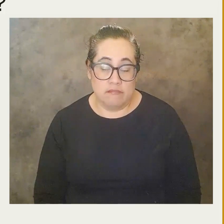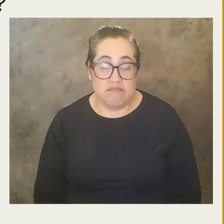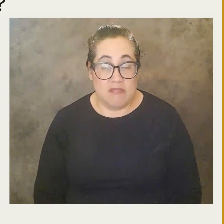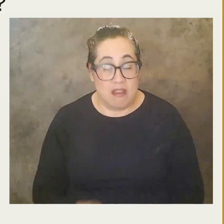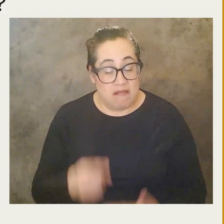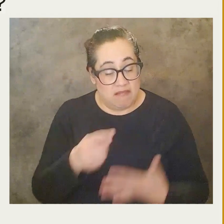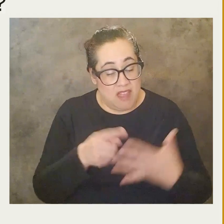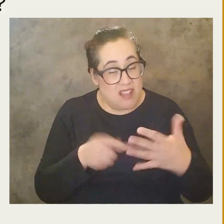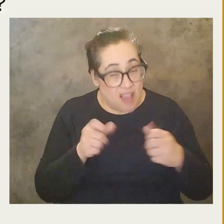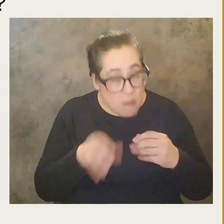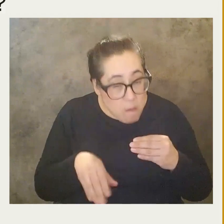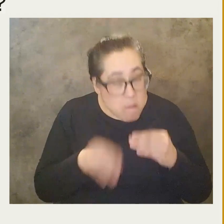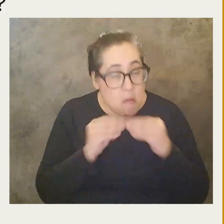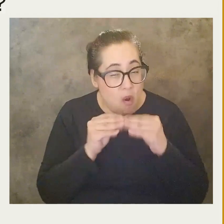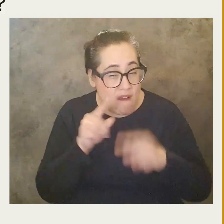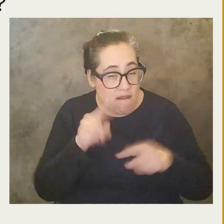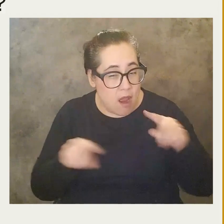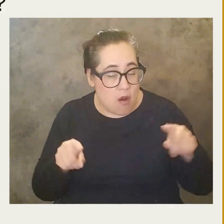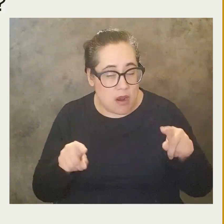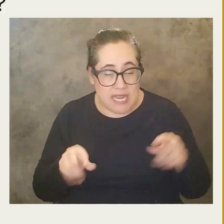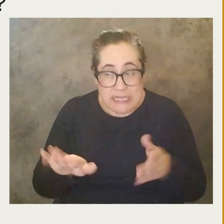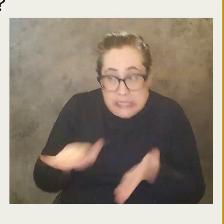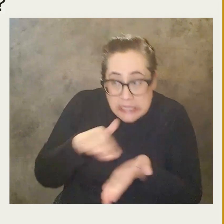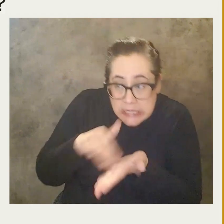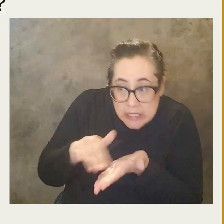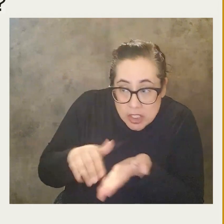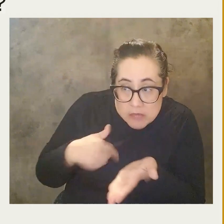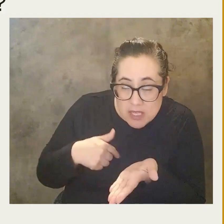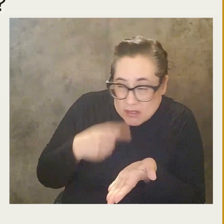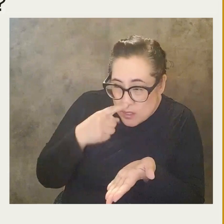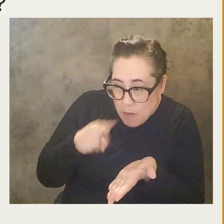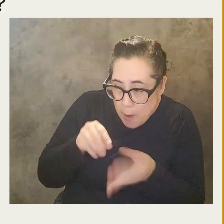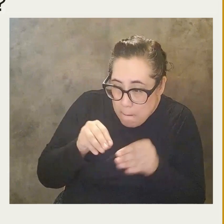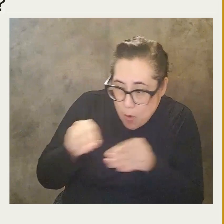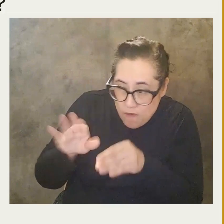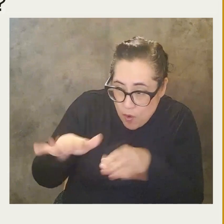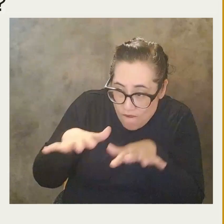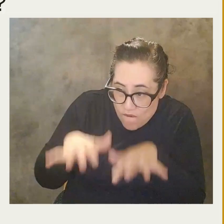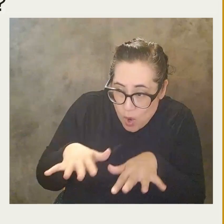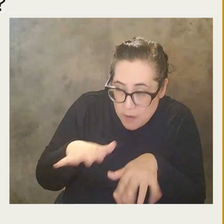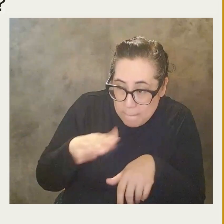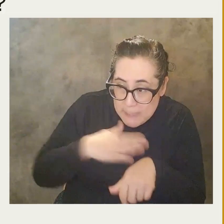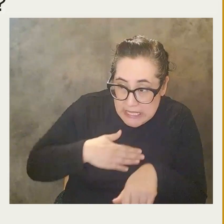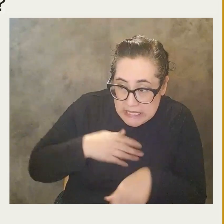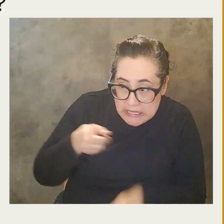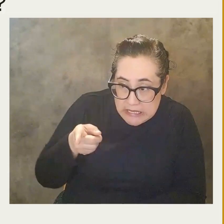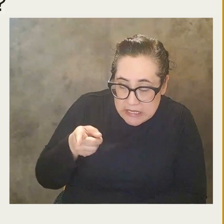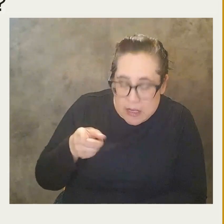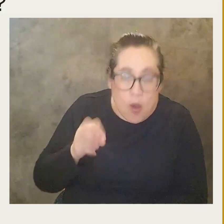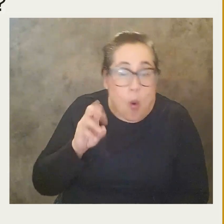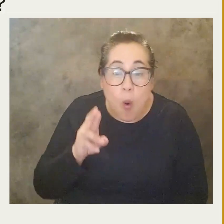These can vary additionally with excuse me, 'could you move your foot, please?' Or even: Hey!